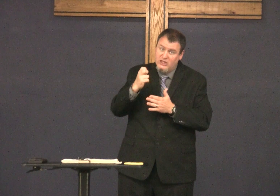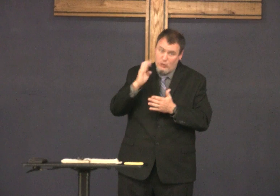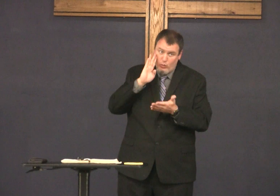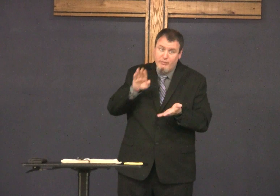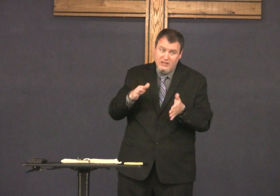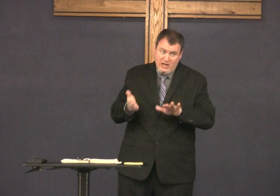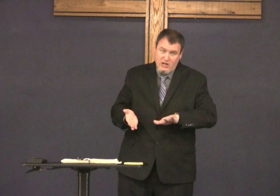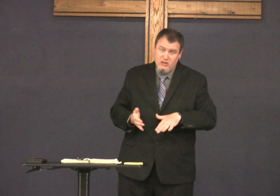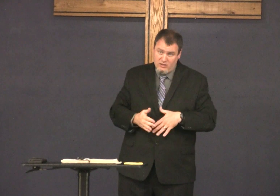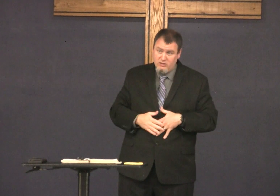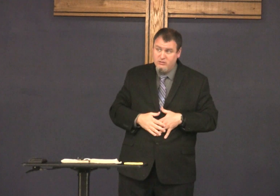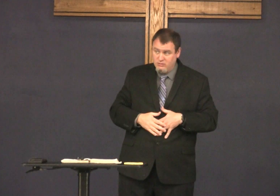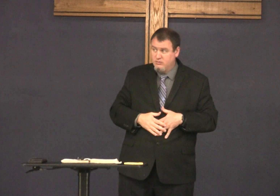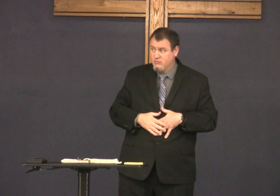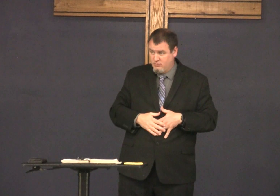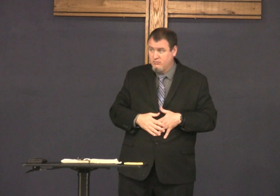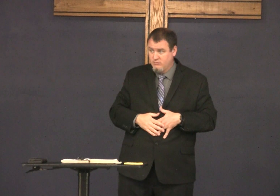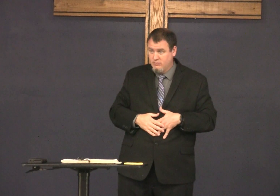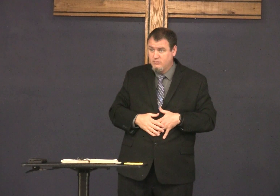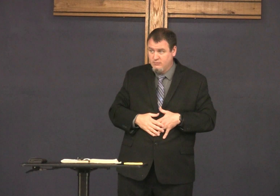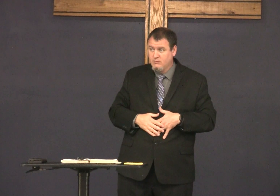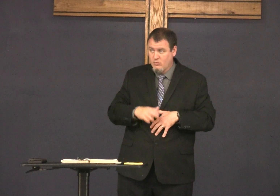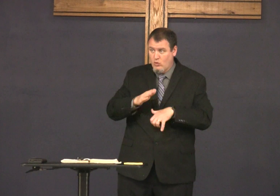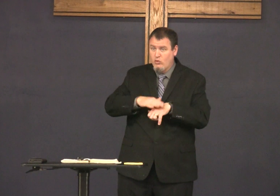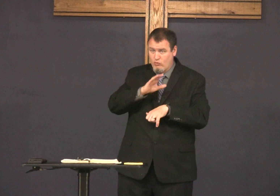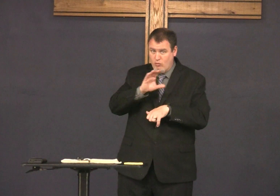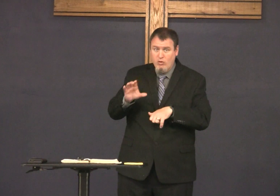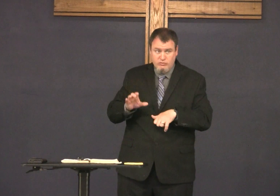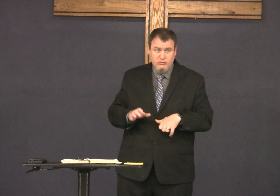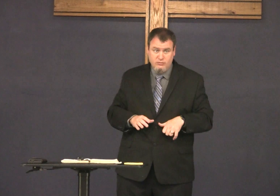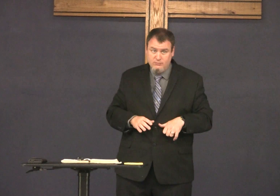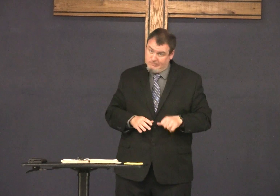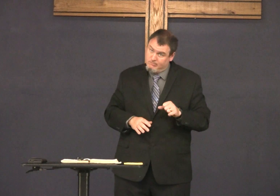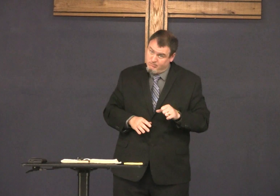he knew it was going to be less than 24 hours before he was going to die on the cross